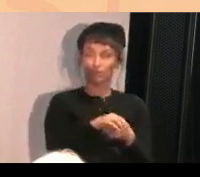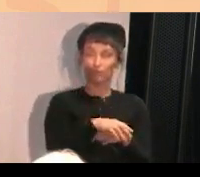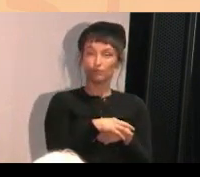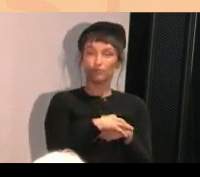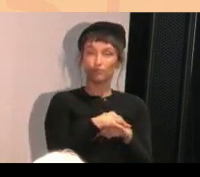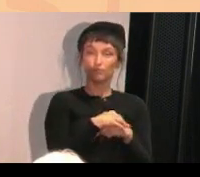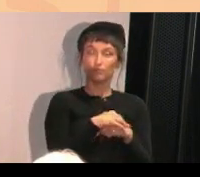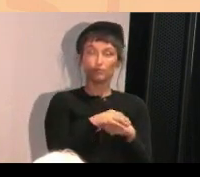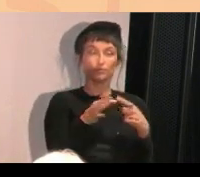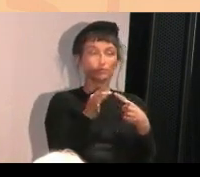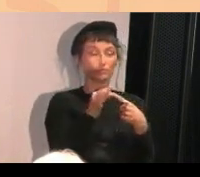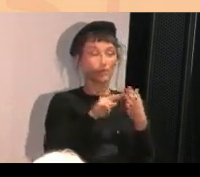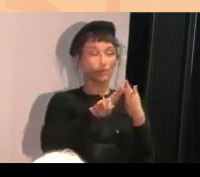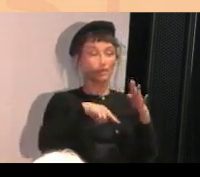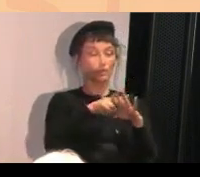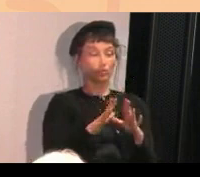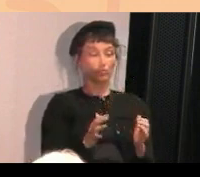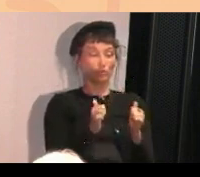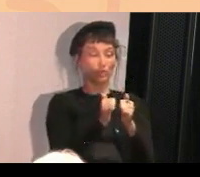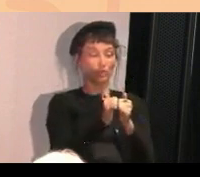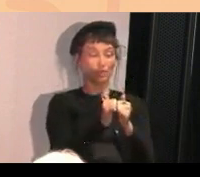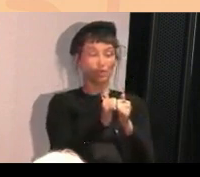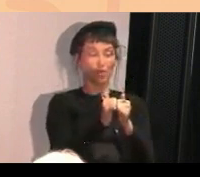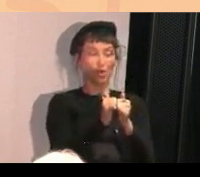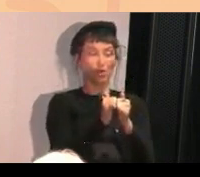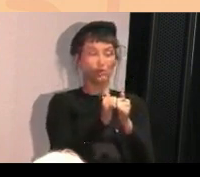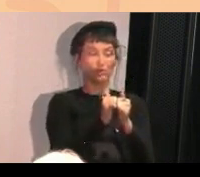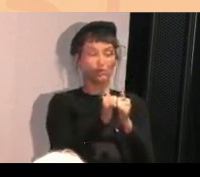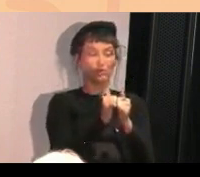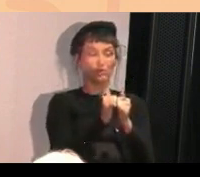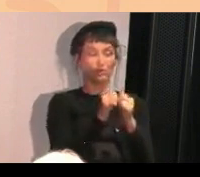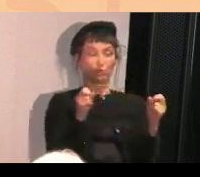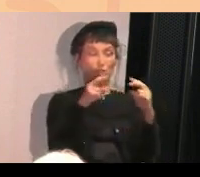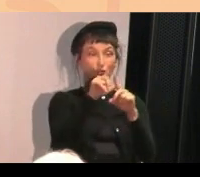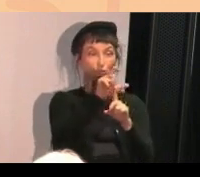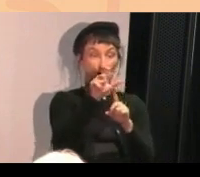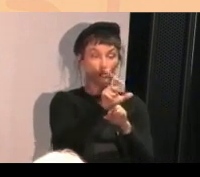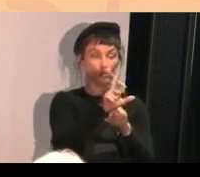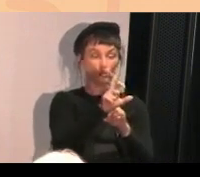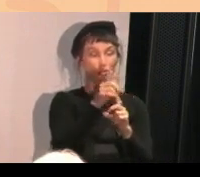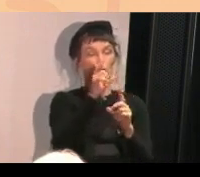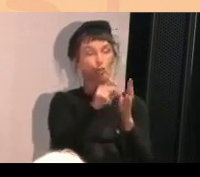the national agreement on Closing the Gap that recognises culture and commits to developing and